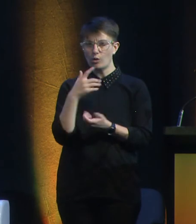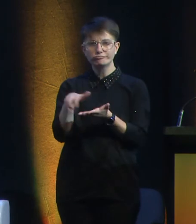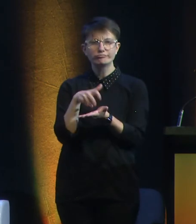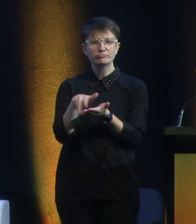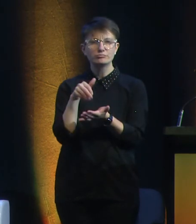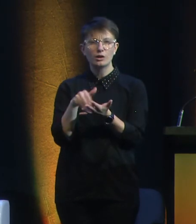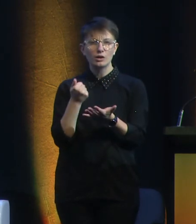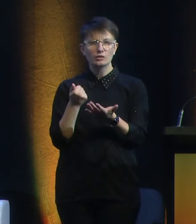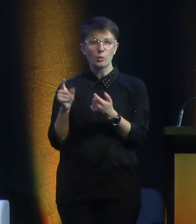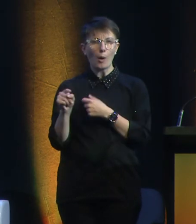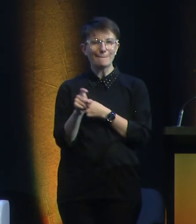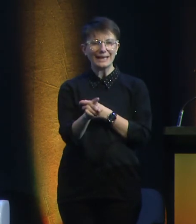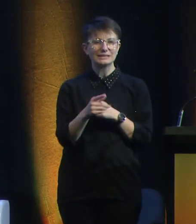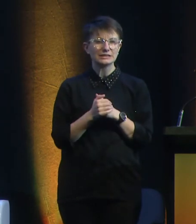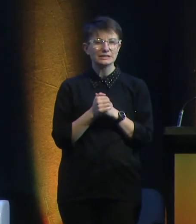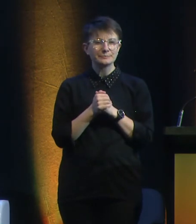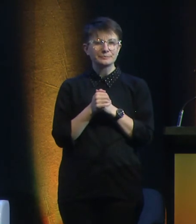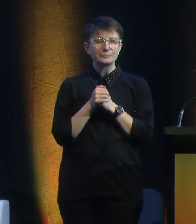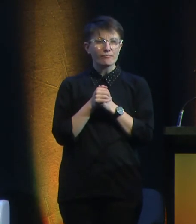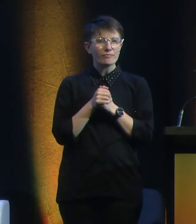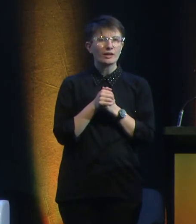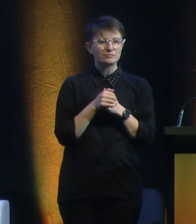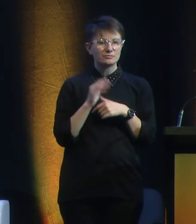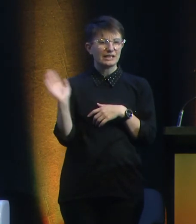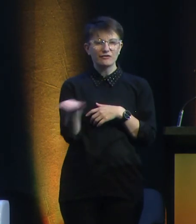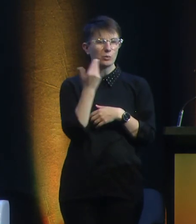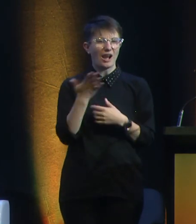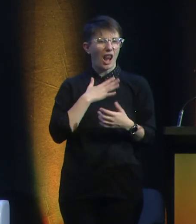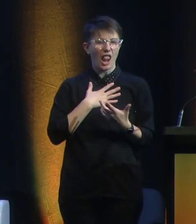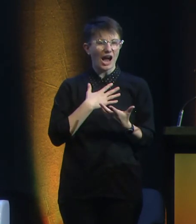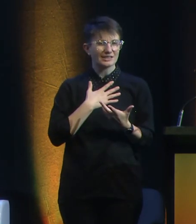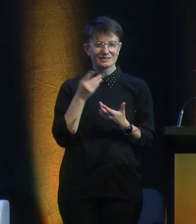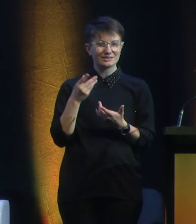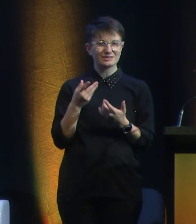sources are available into the future, as everybody likes white bait, everybody likes